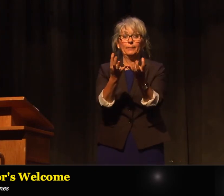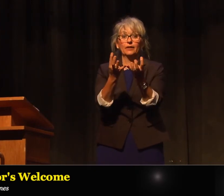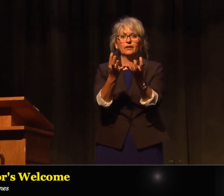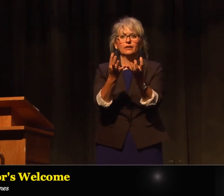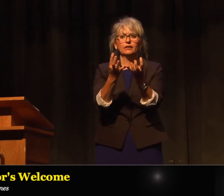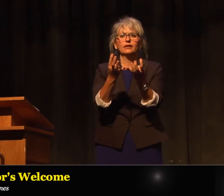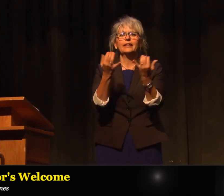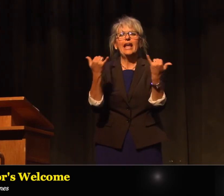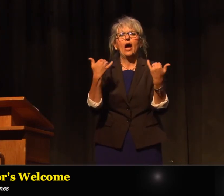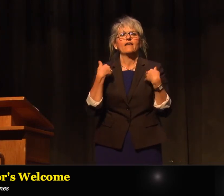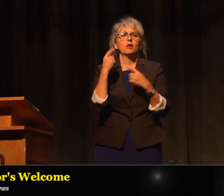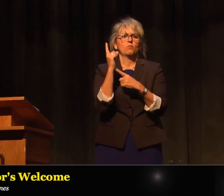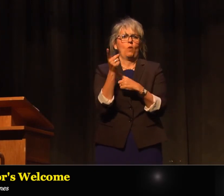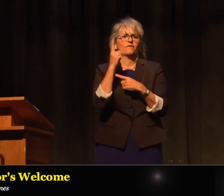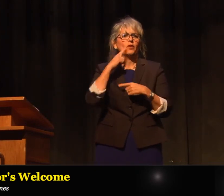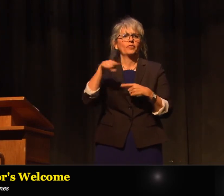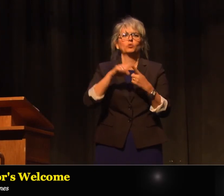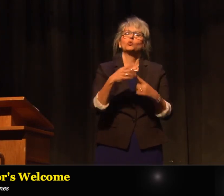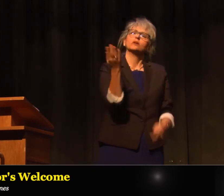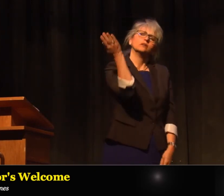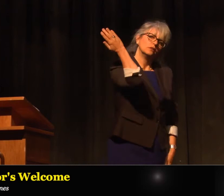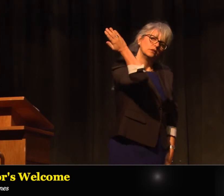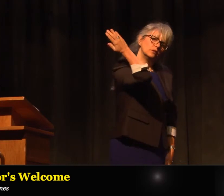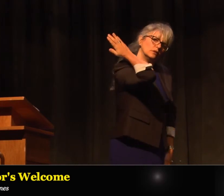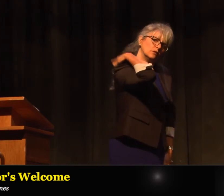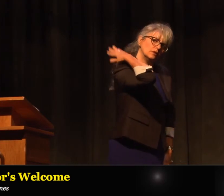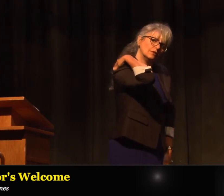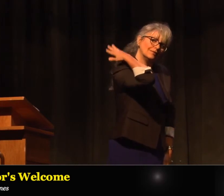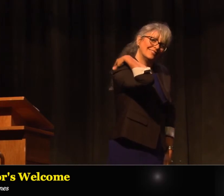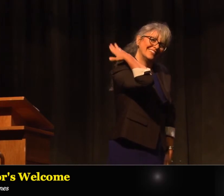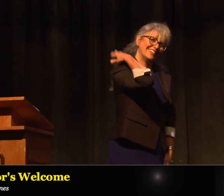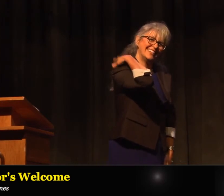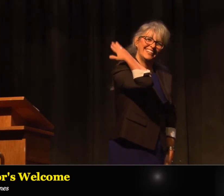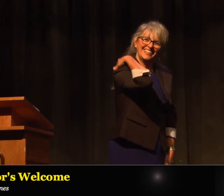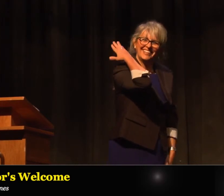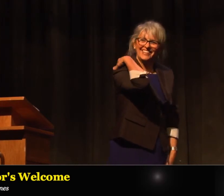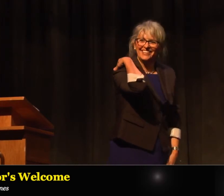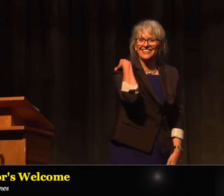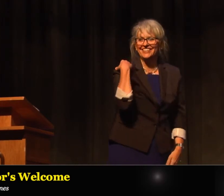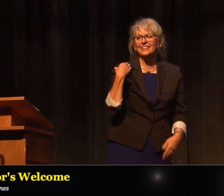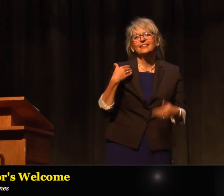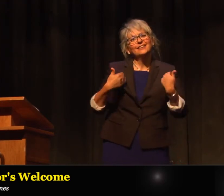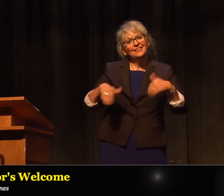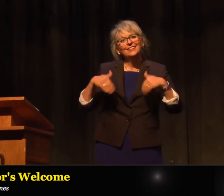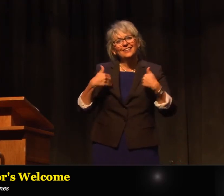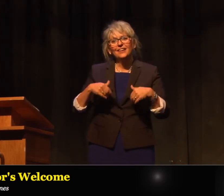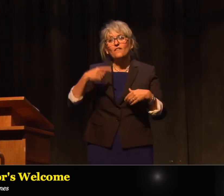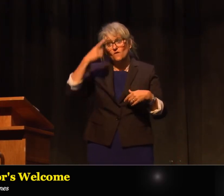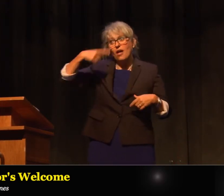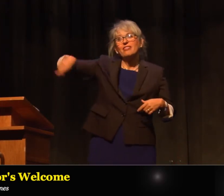That team, we need a moment for them to pat them on their back.